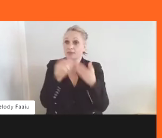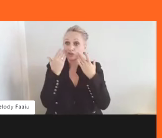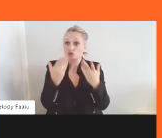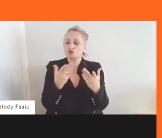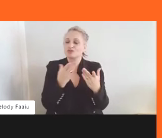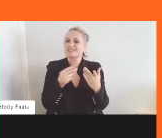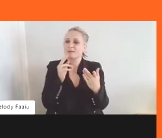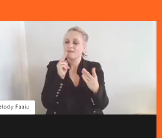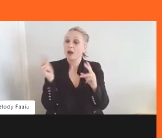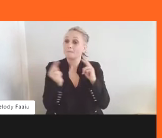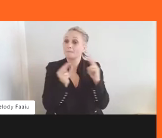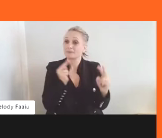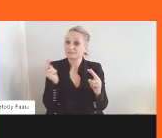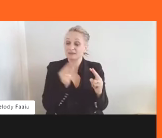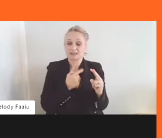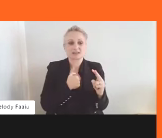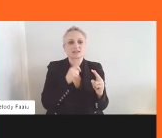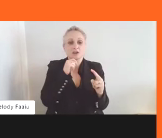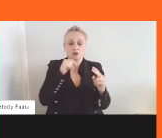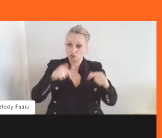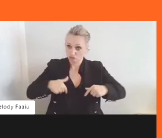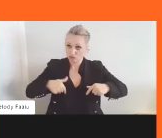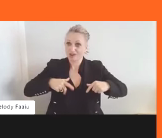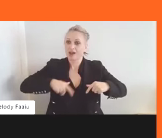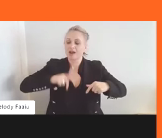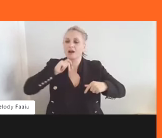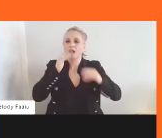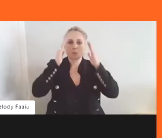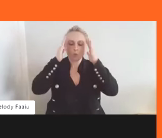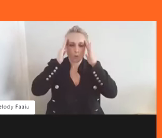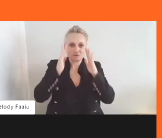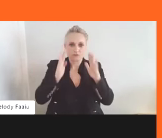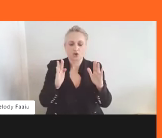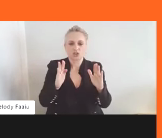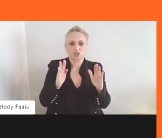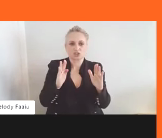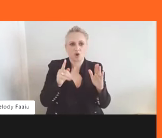to focus today on not the first two but the perspective of us as